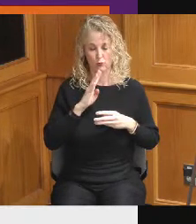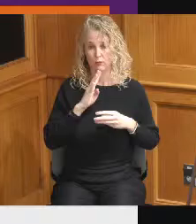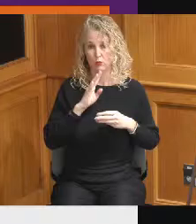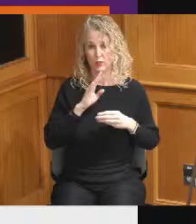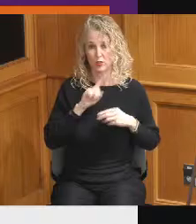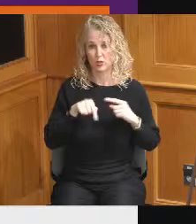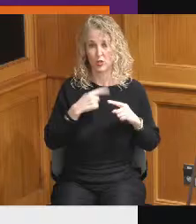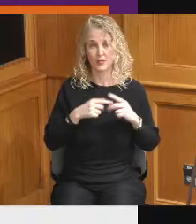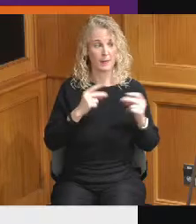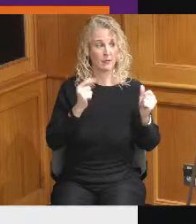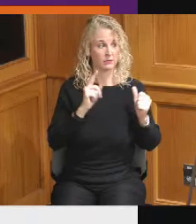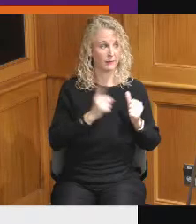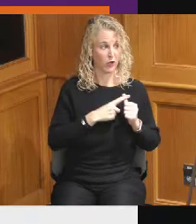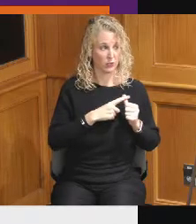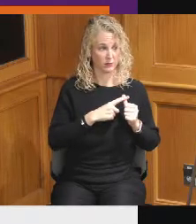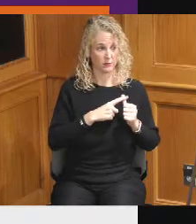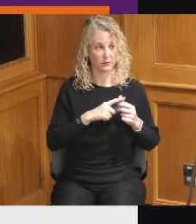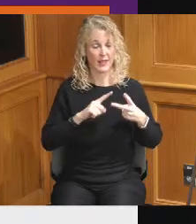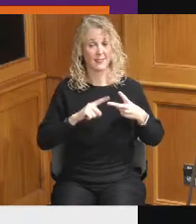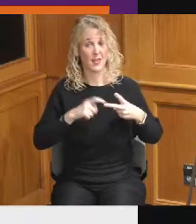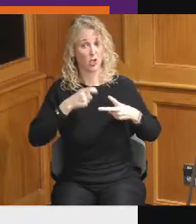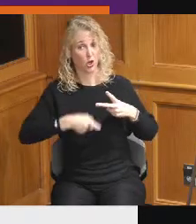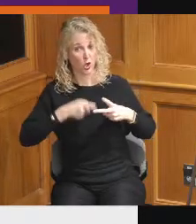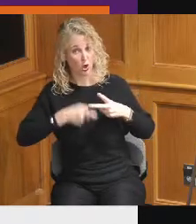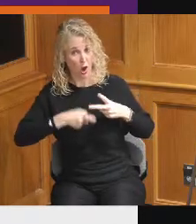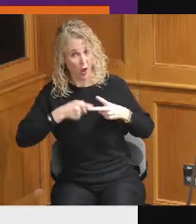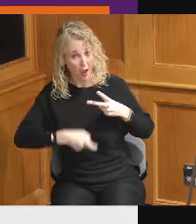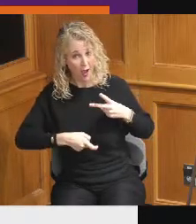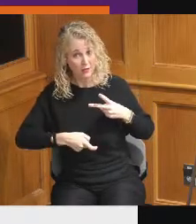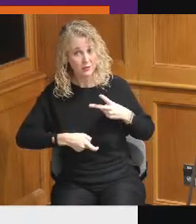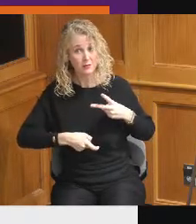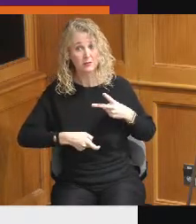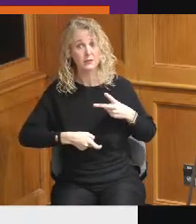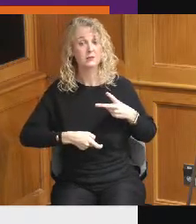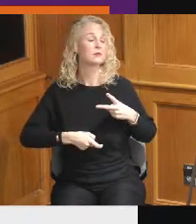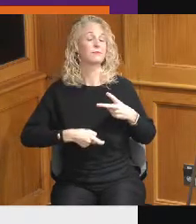deal with the cost issues we then shifted into continuing to do that but also really focusing